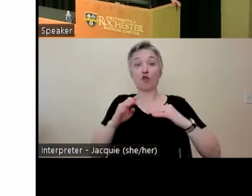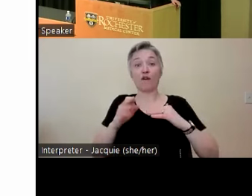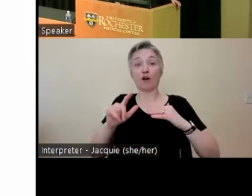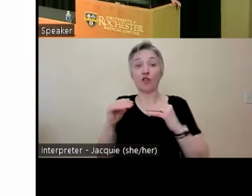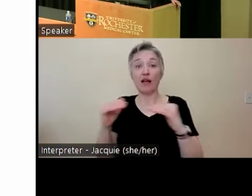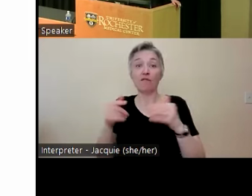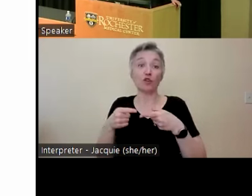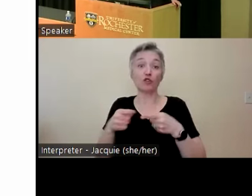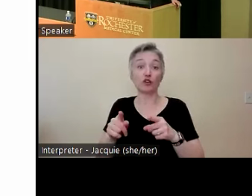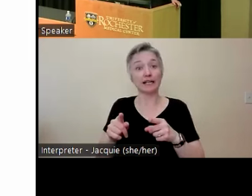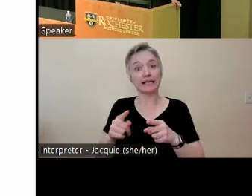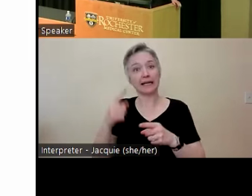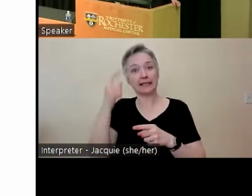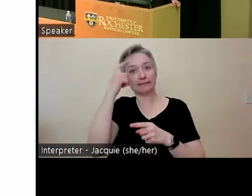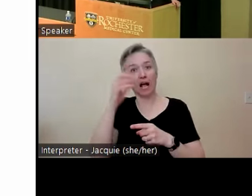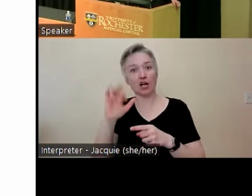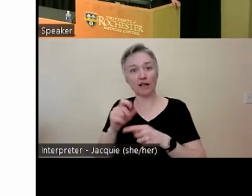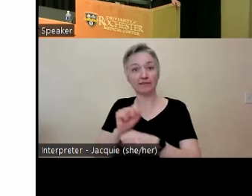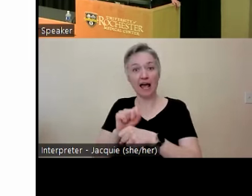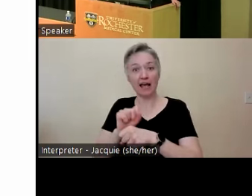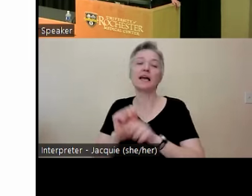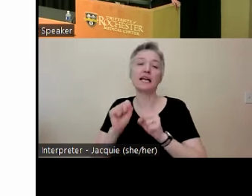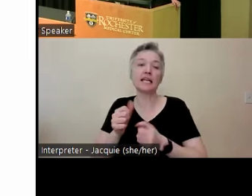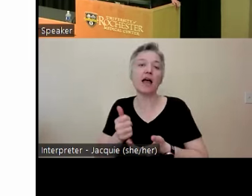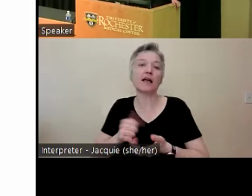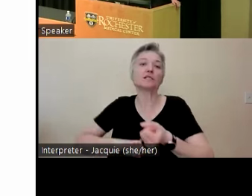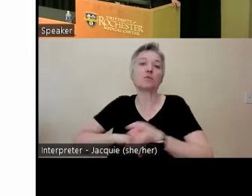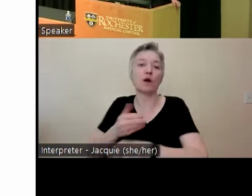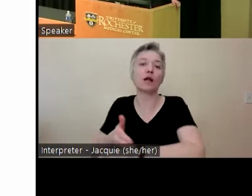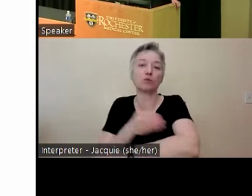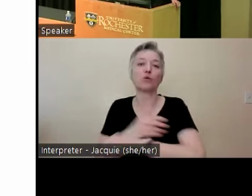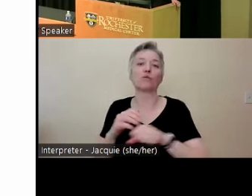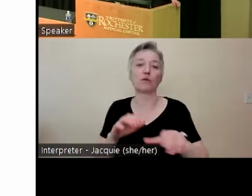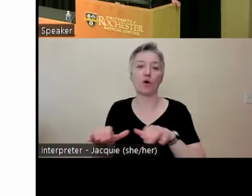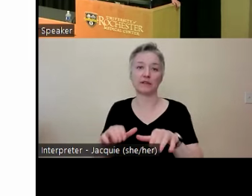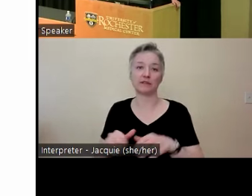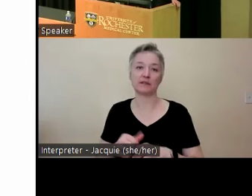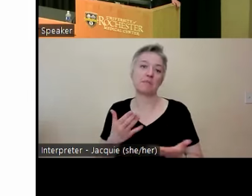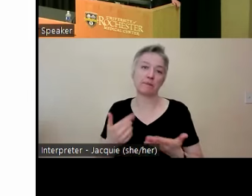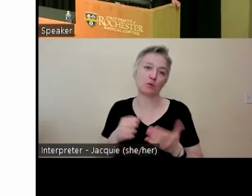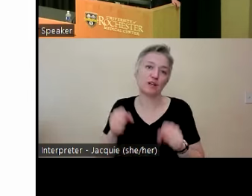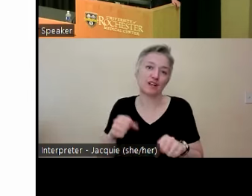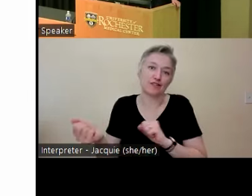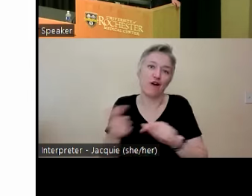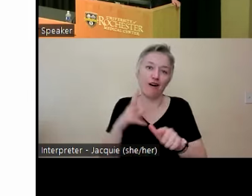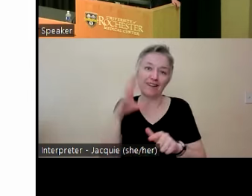task May support improved performance we would probably all have guessed to that but I think